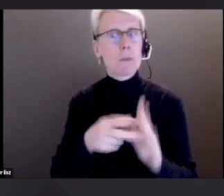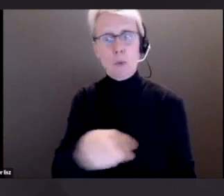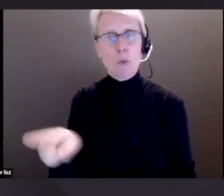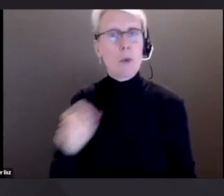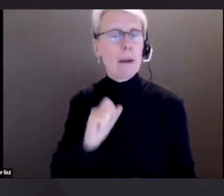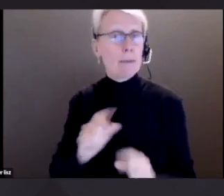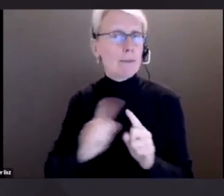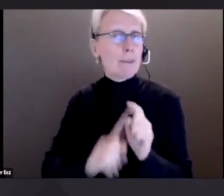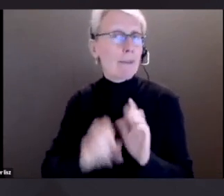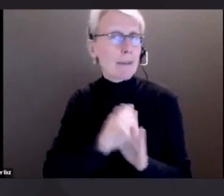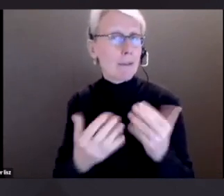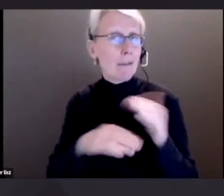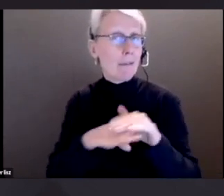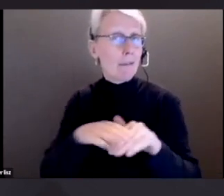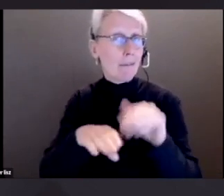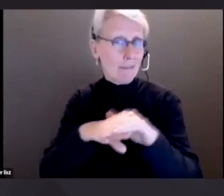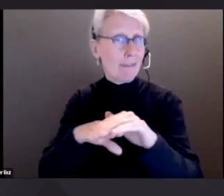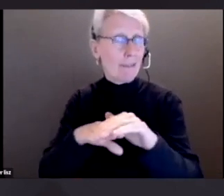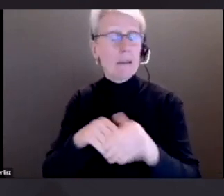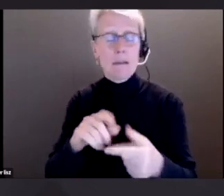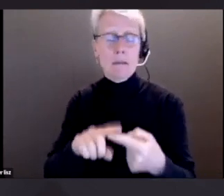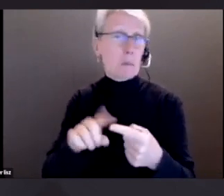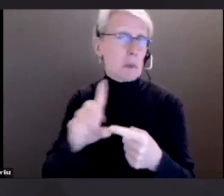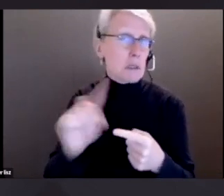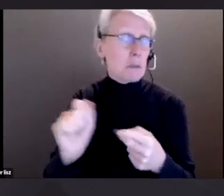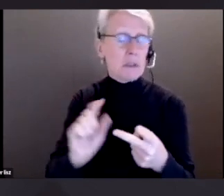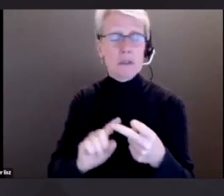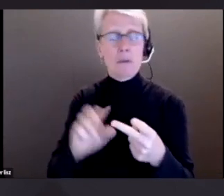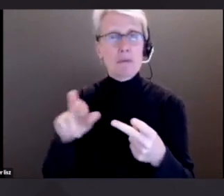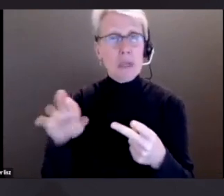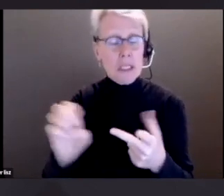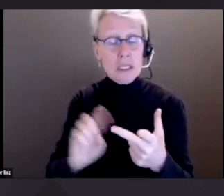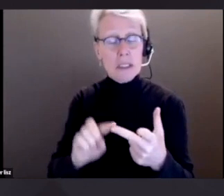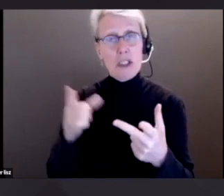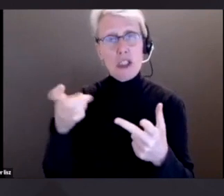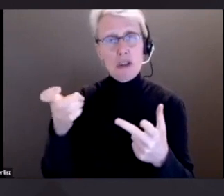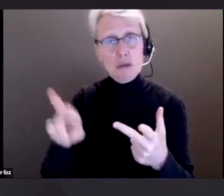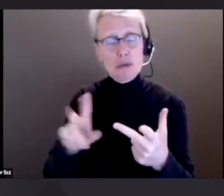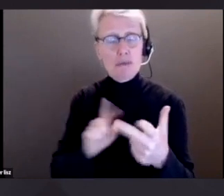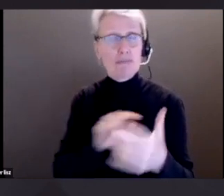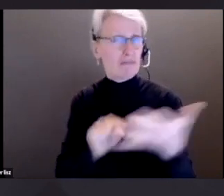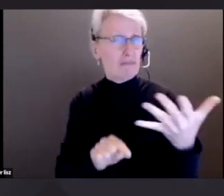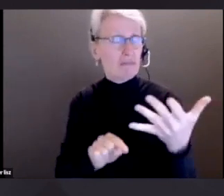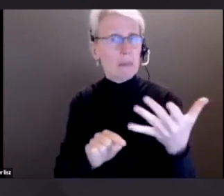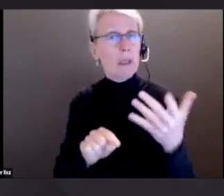gender, et cetera, can identify with your business. This can help you receive more applications